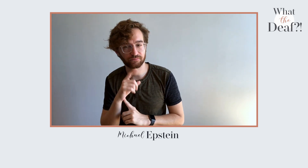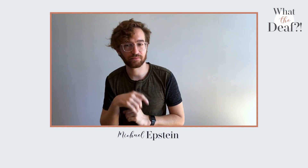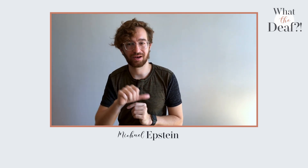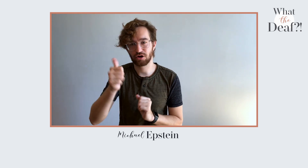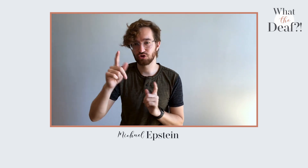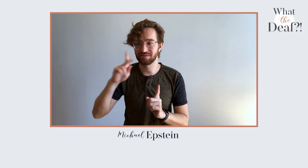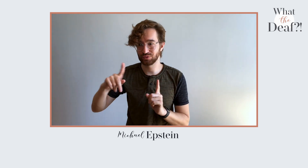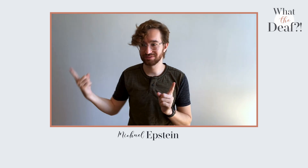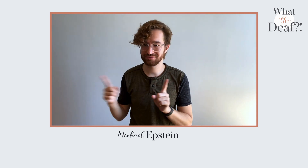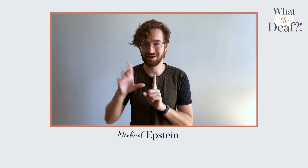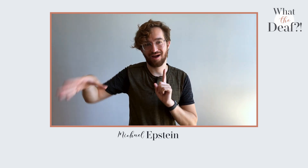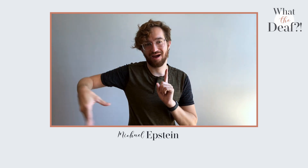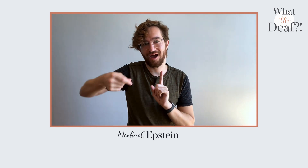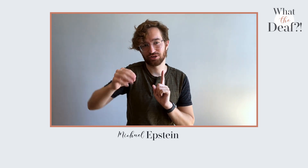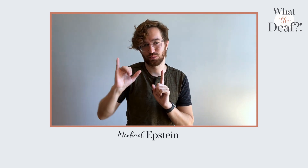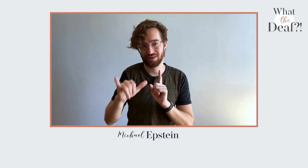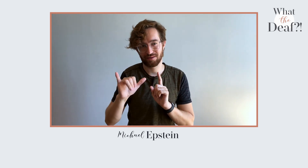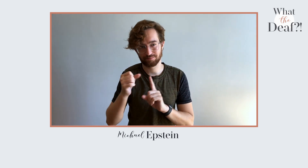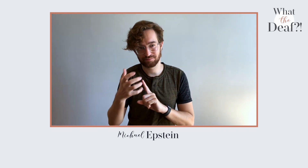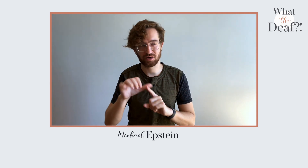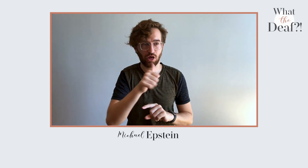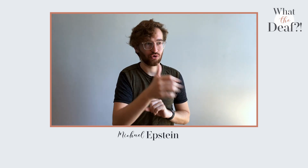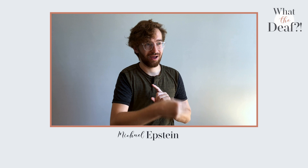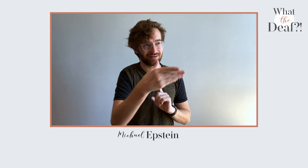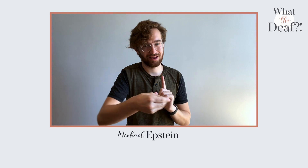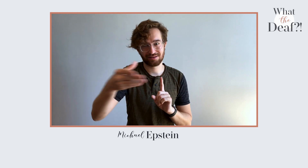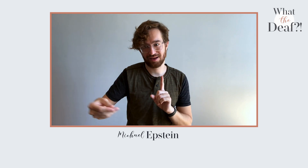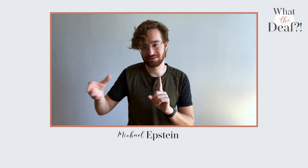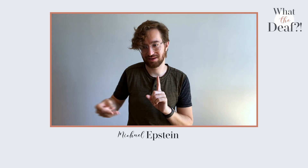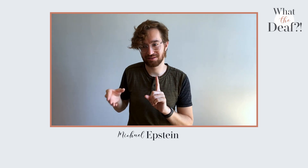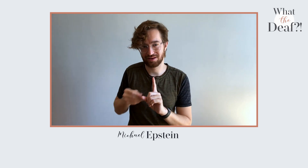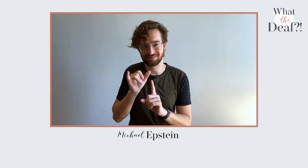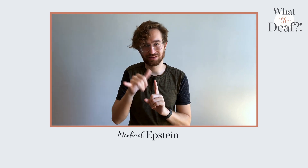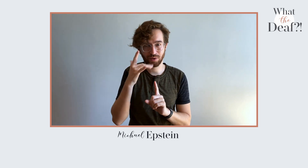but then you add more people to that and you expand that knowledge and that diversity.